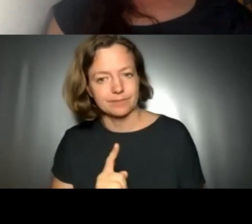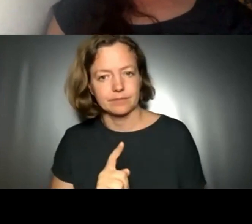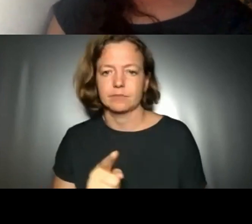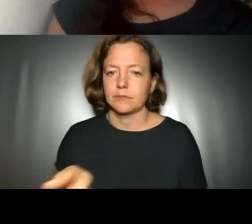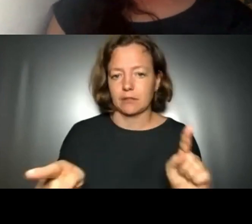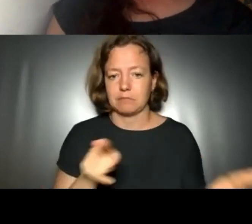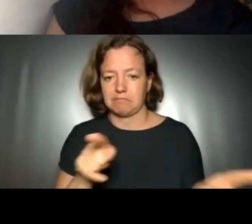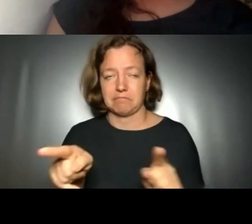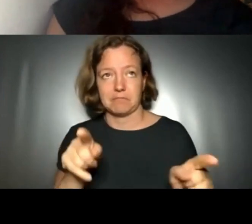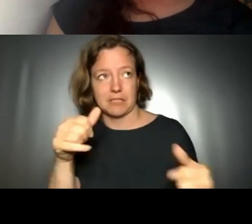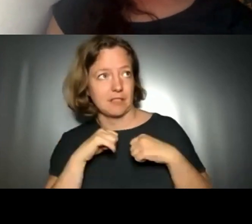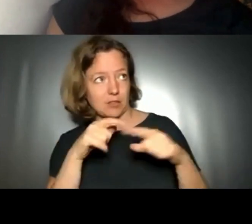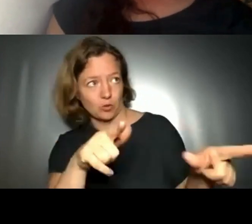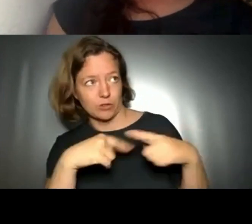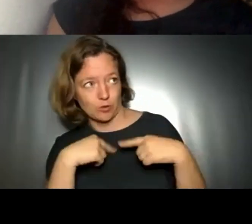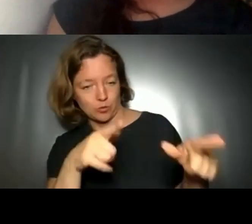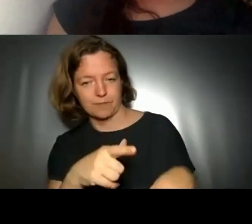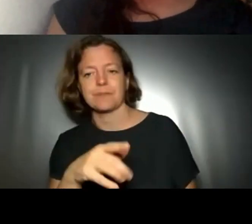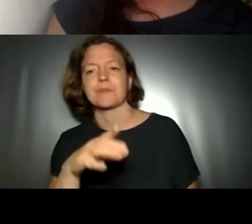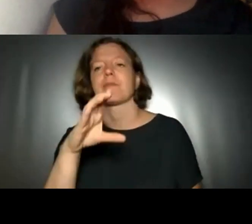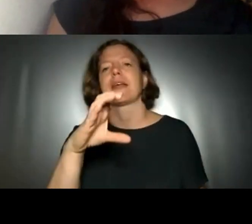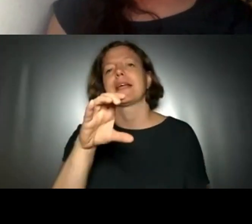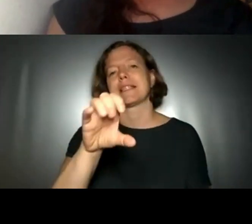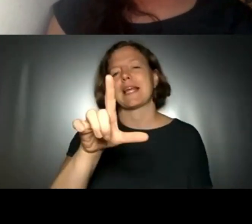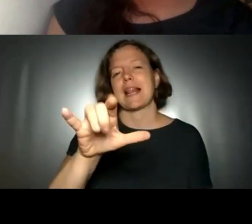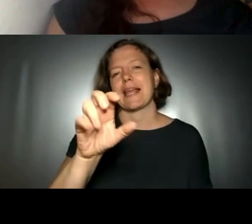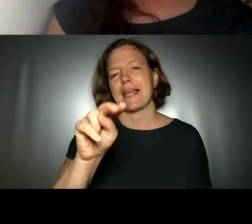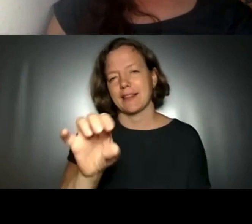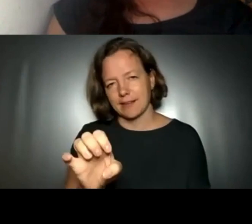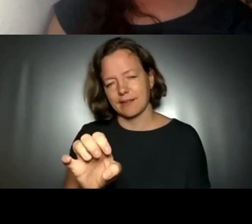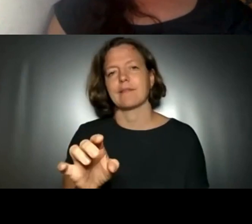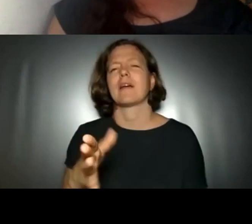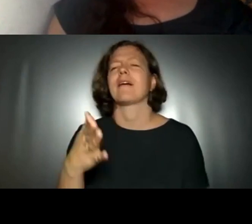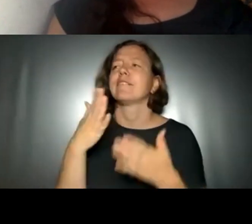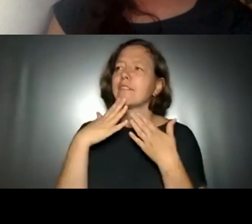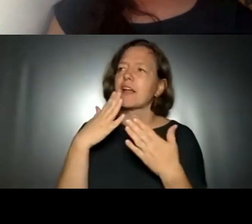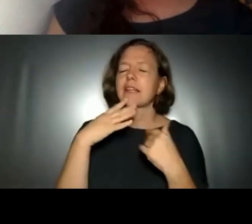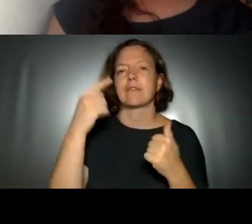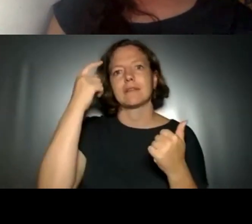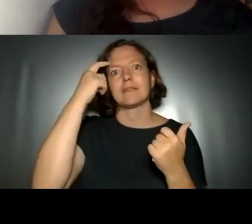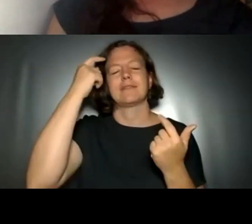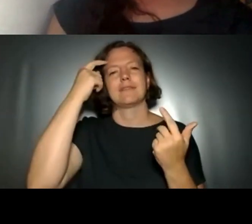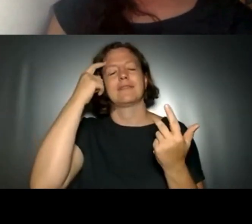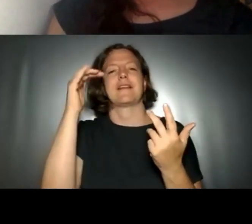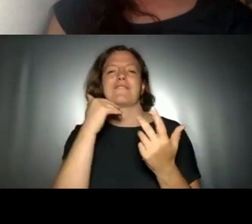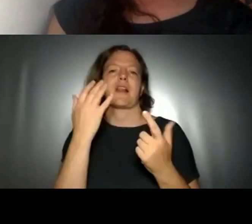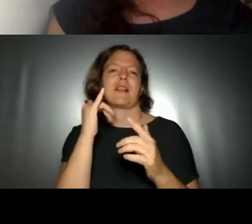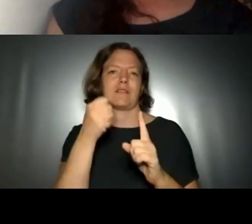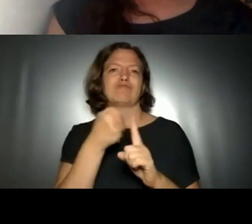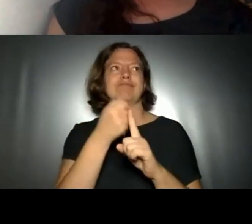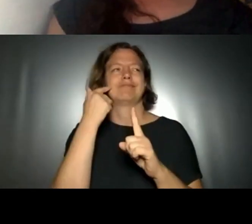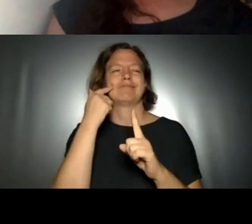Kate Marsh: I can. Celine says: "Thank you for the stimulating conversation. I would like to ask you if you could describe